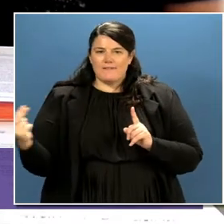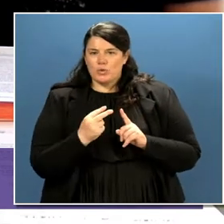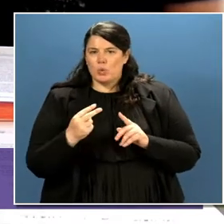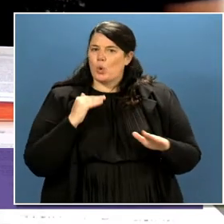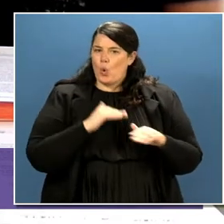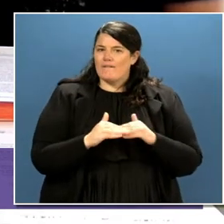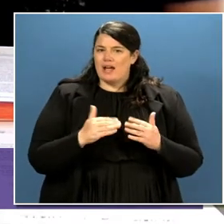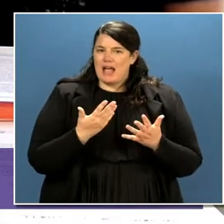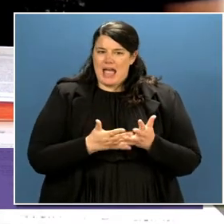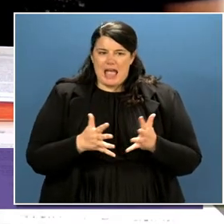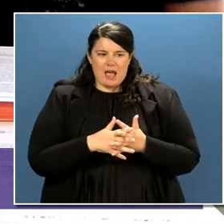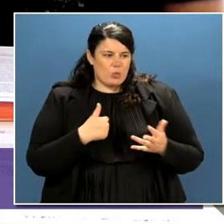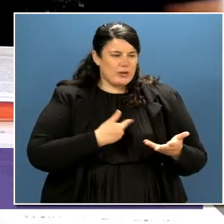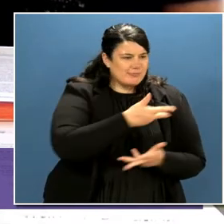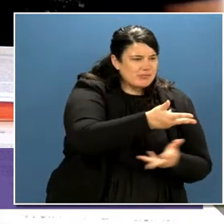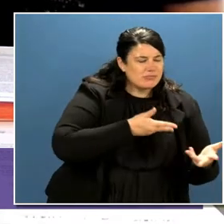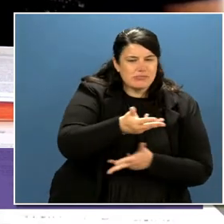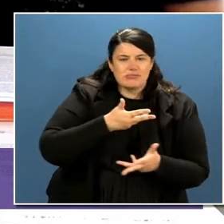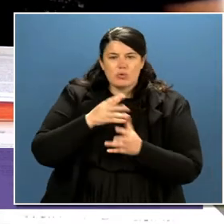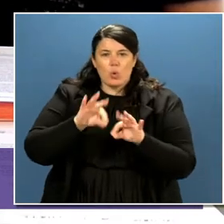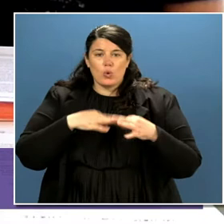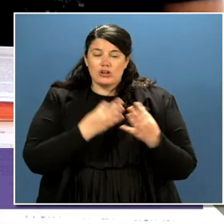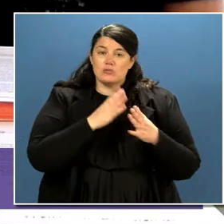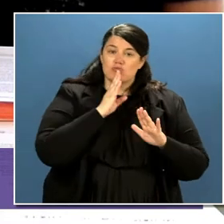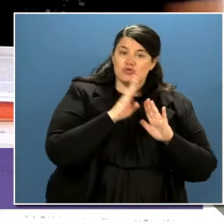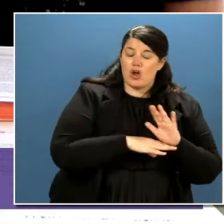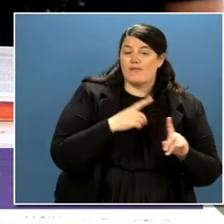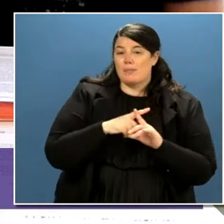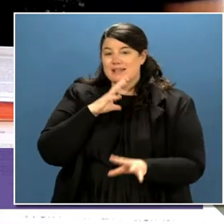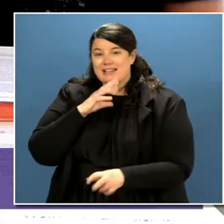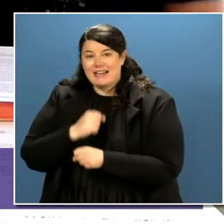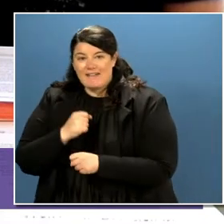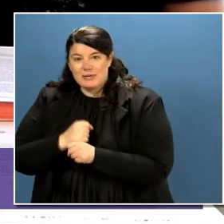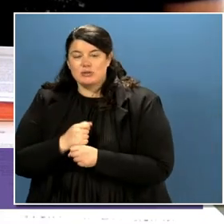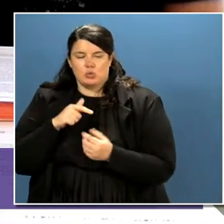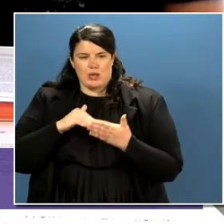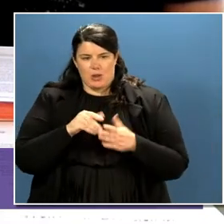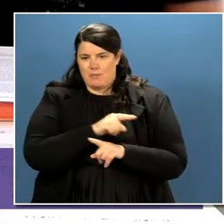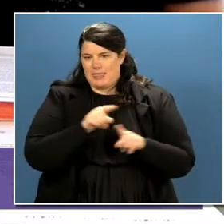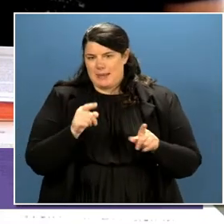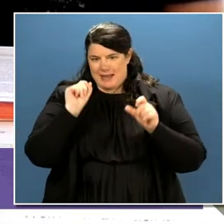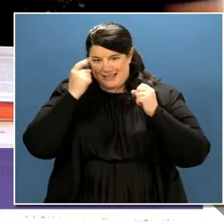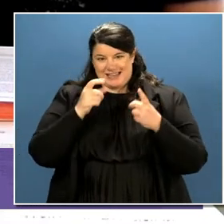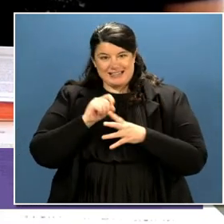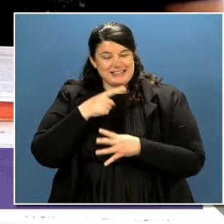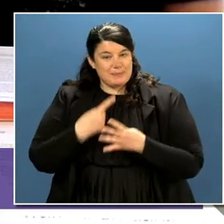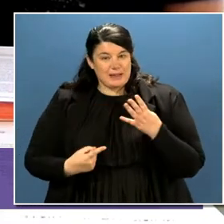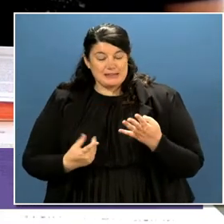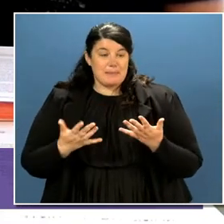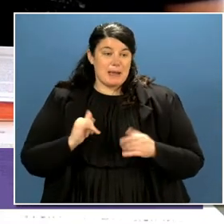to, as I said, organisations both private and government, to better help them understand disability, whether it be from an employment standpoint,